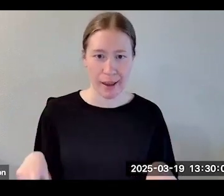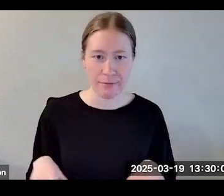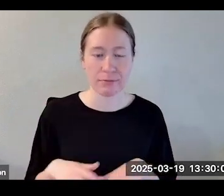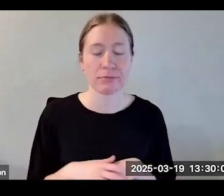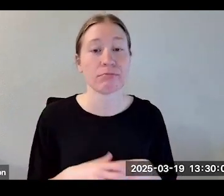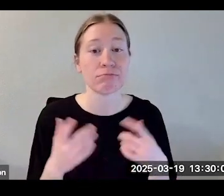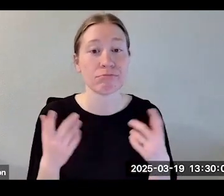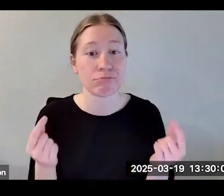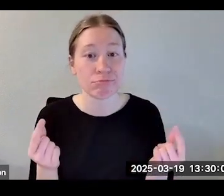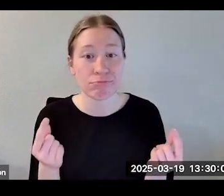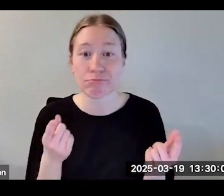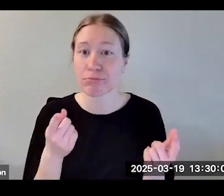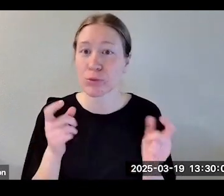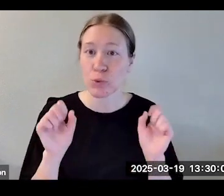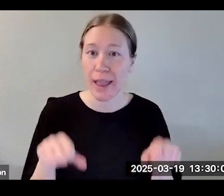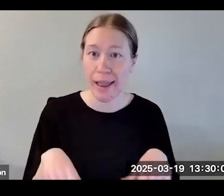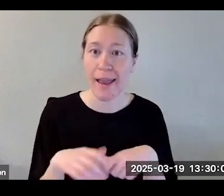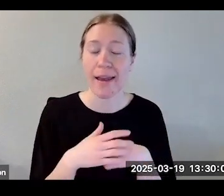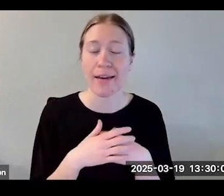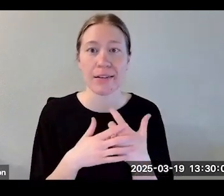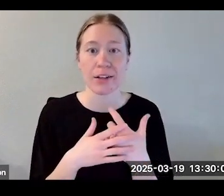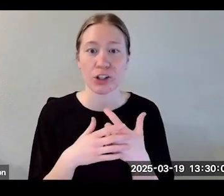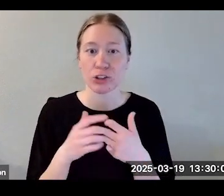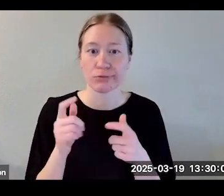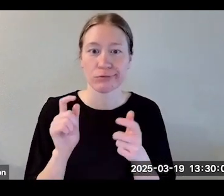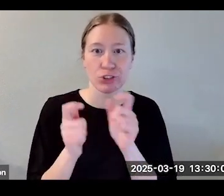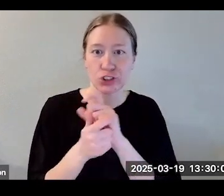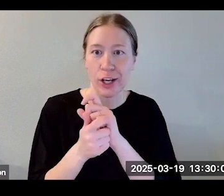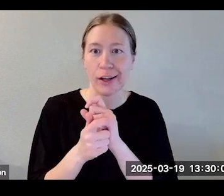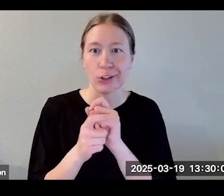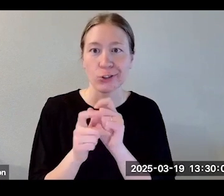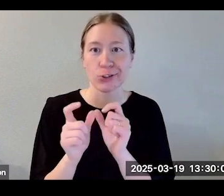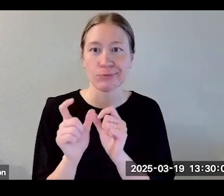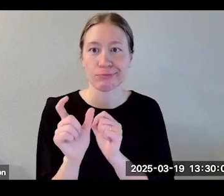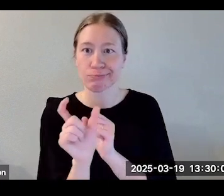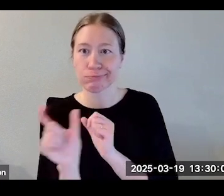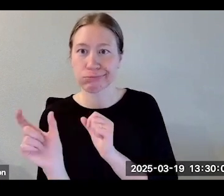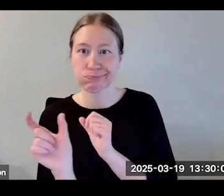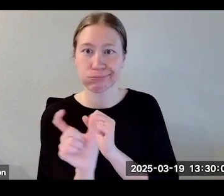You can do things like change how it's aligned. You can make it center-aligned, whatever.